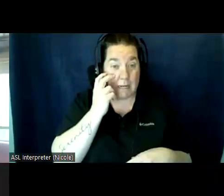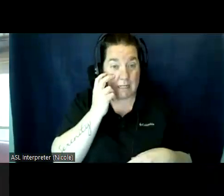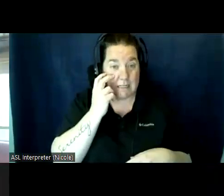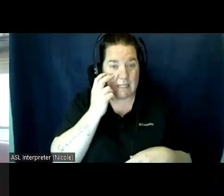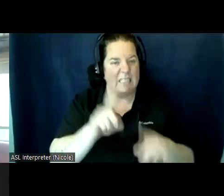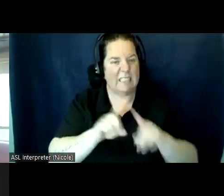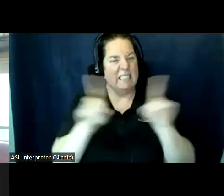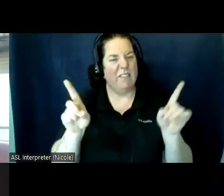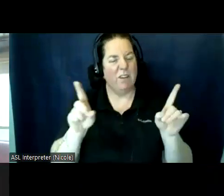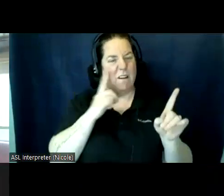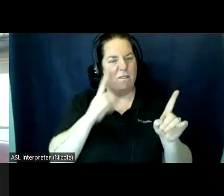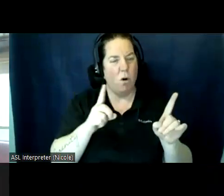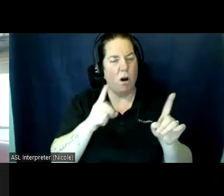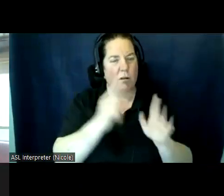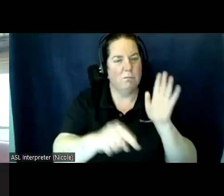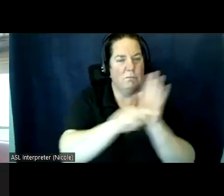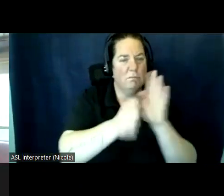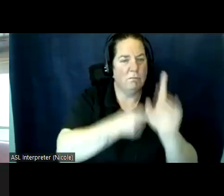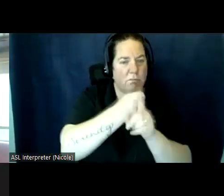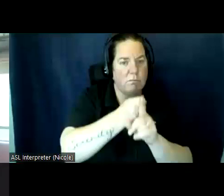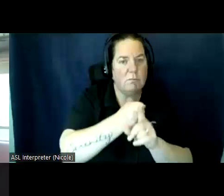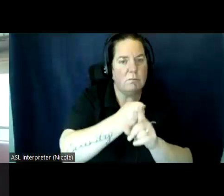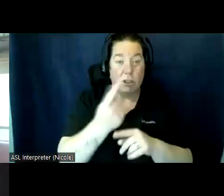terms of adverse effect and I'm wondering if there's something I could look up in terms of